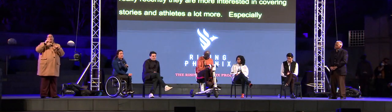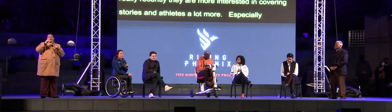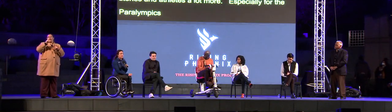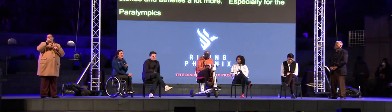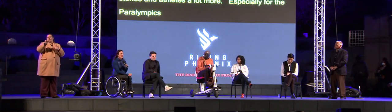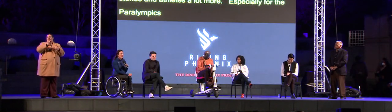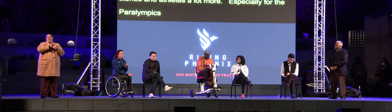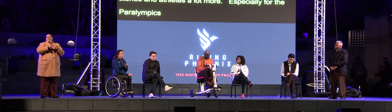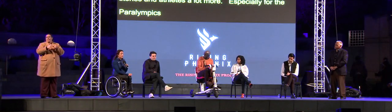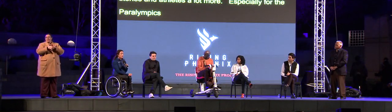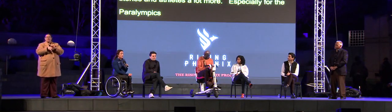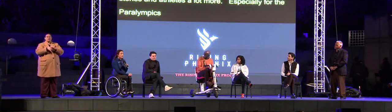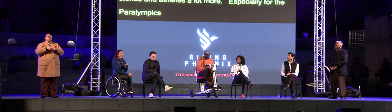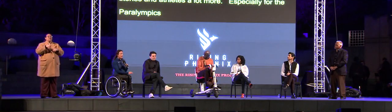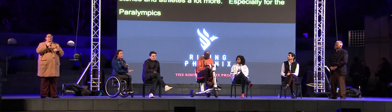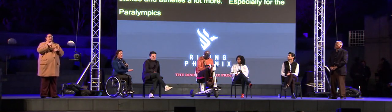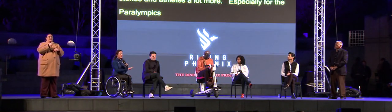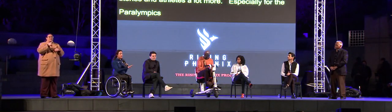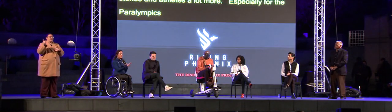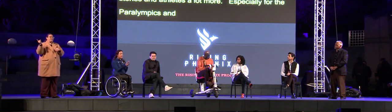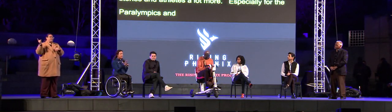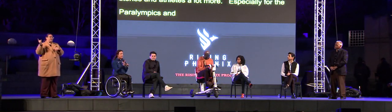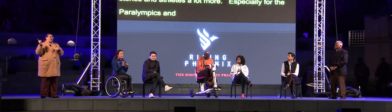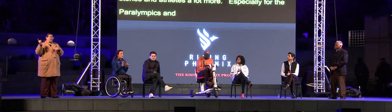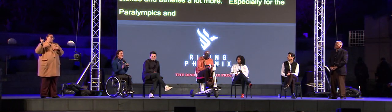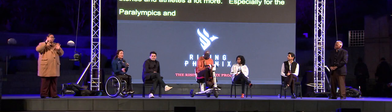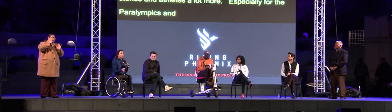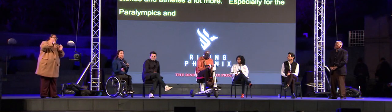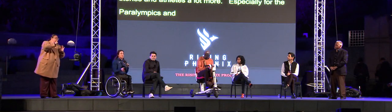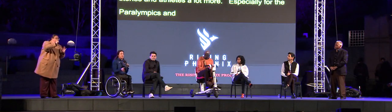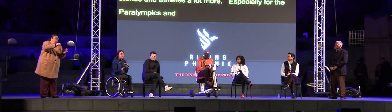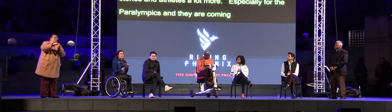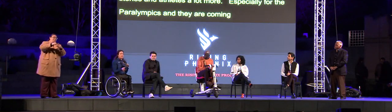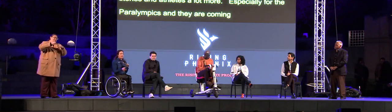And they were coming out and covering trials for us